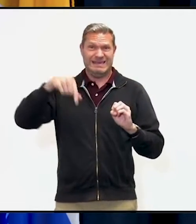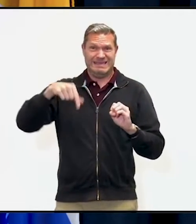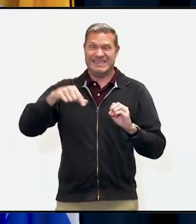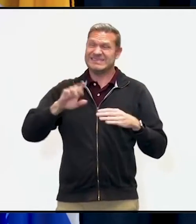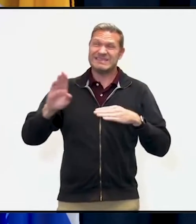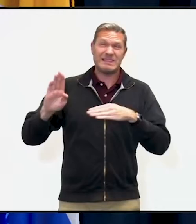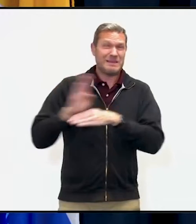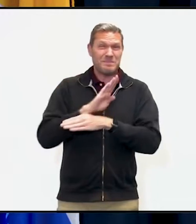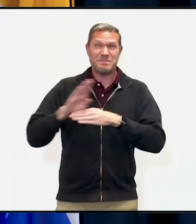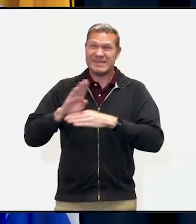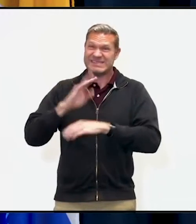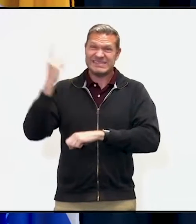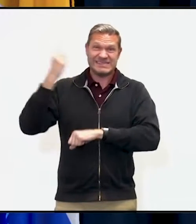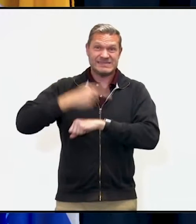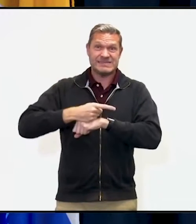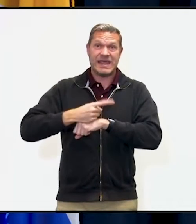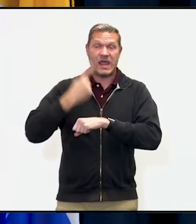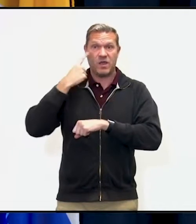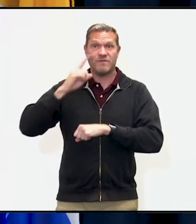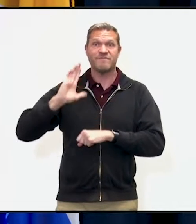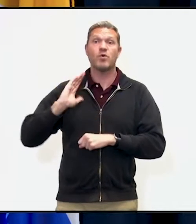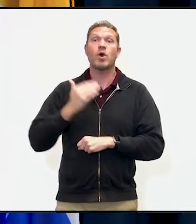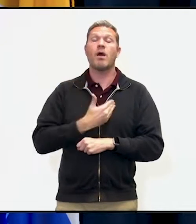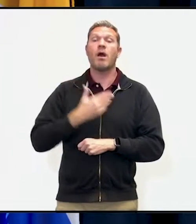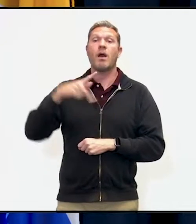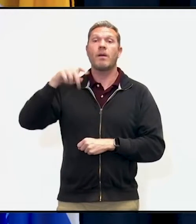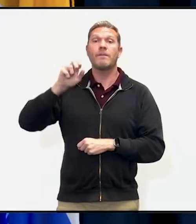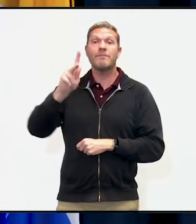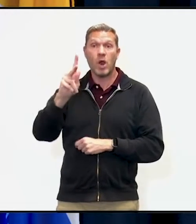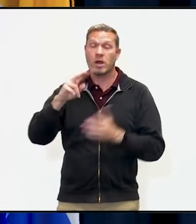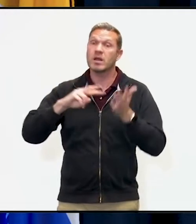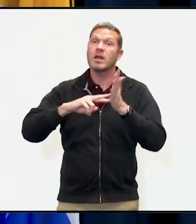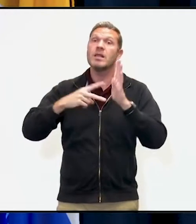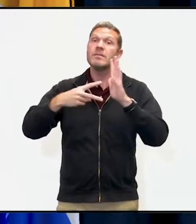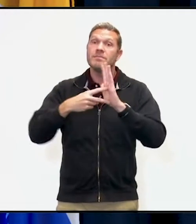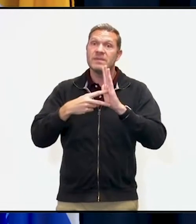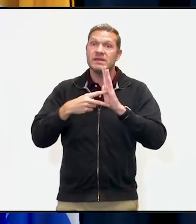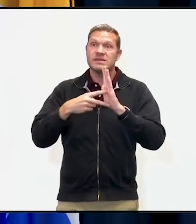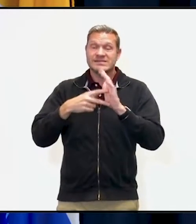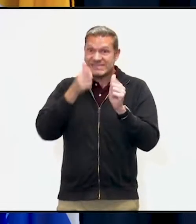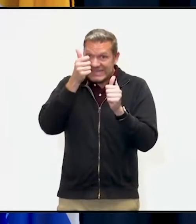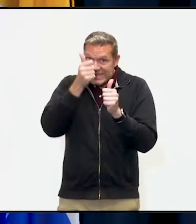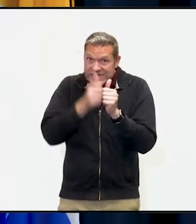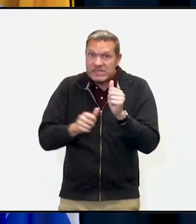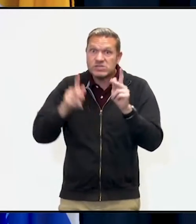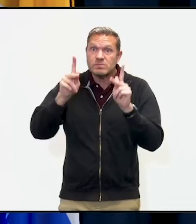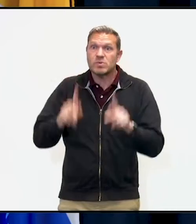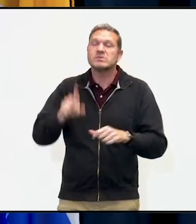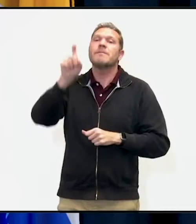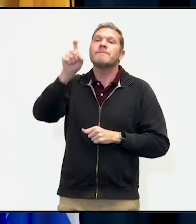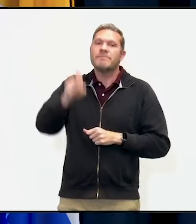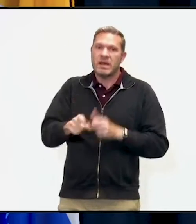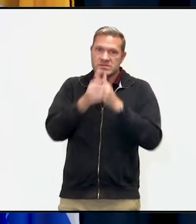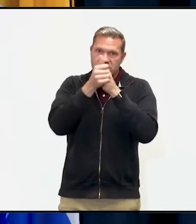As a reminder, all visitors must abide by the public health and safety protocols to keep everyone safe.